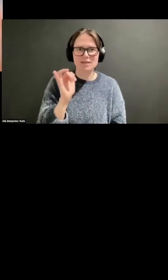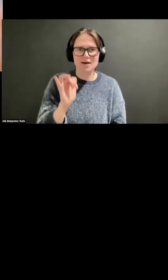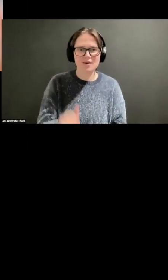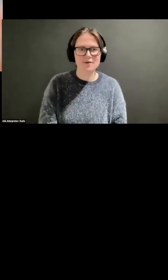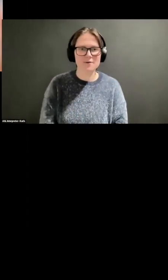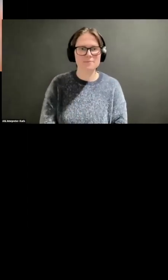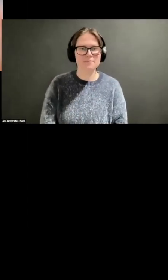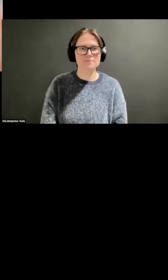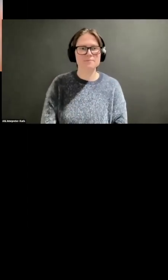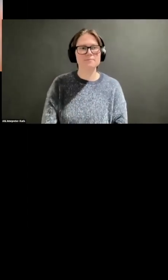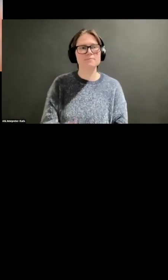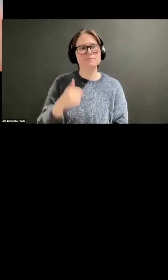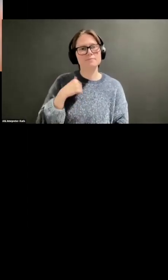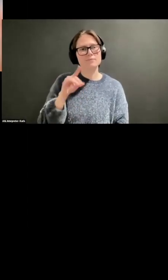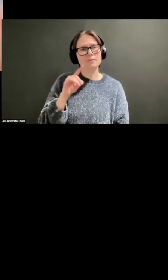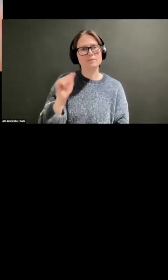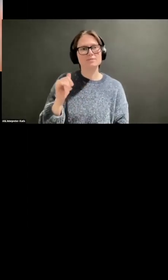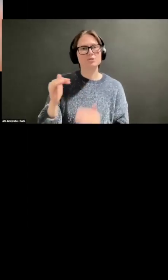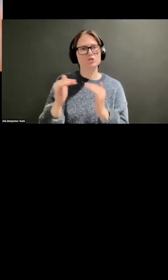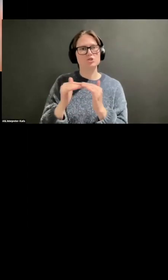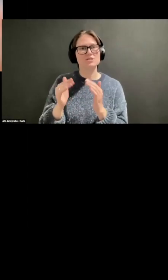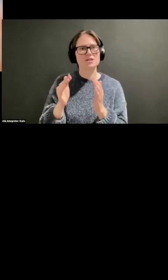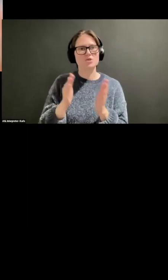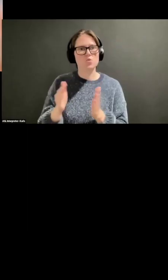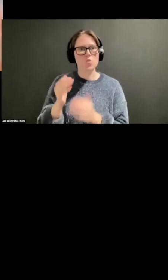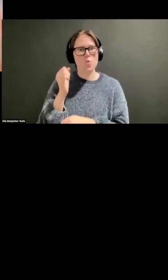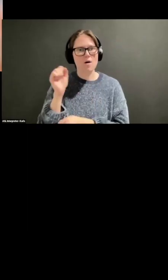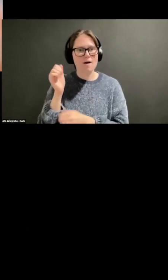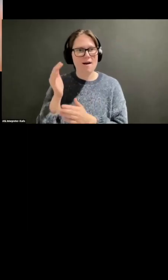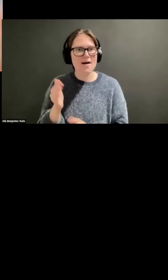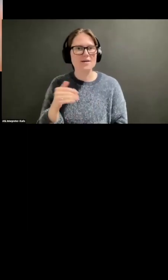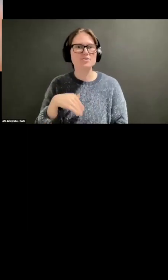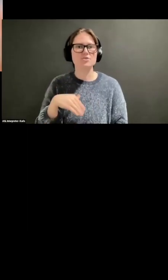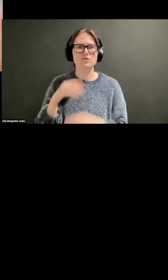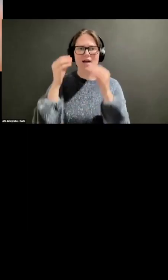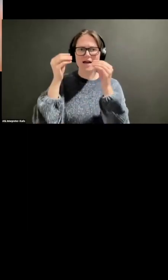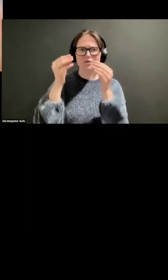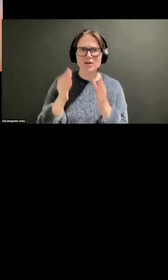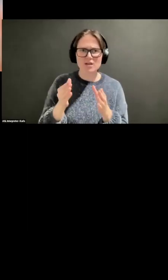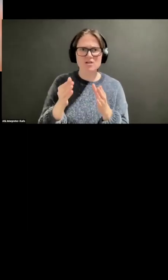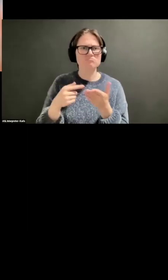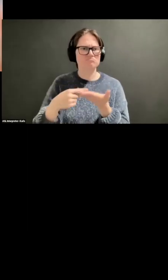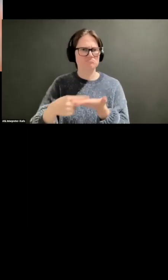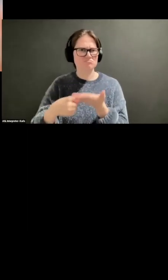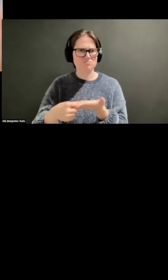a disability justice organizer and educator, we talk a lot about principles of disability justice, about